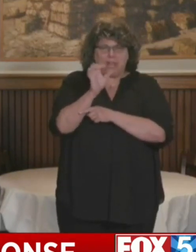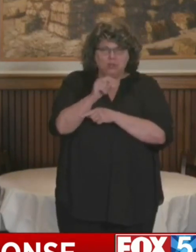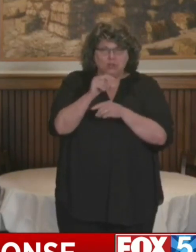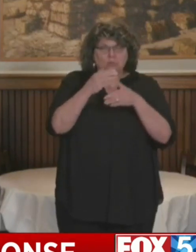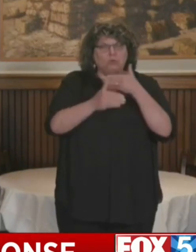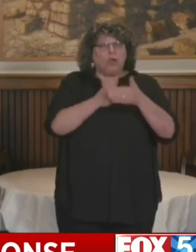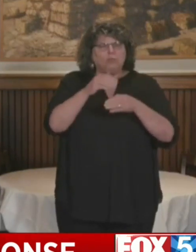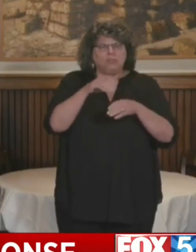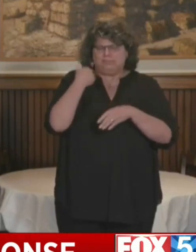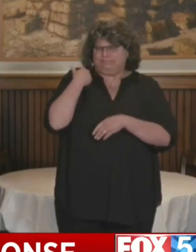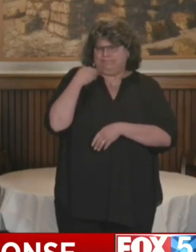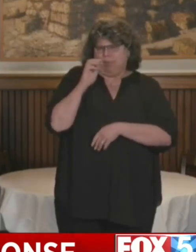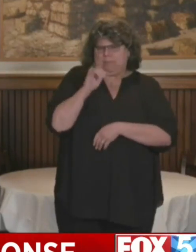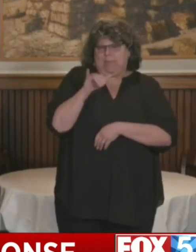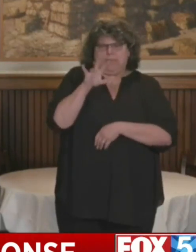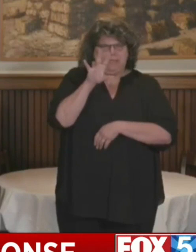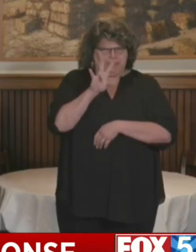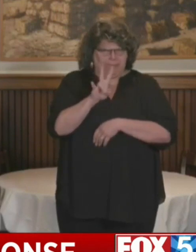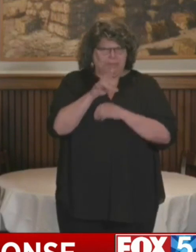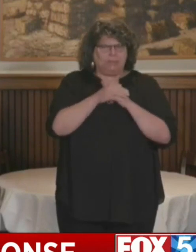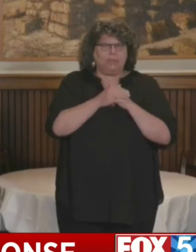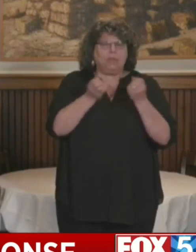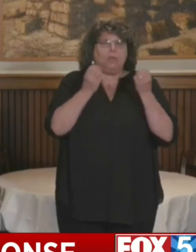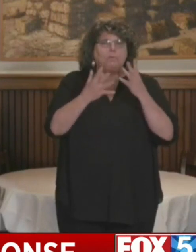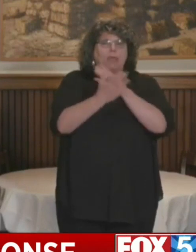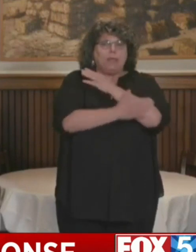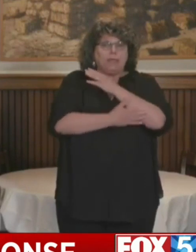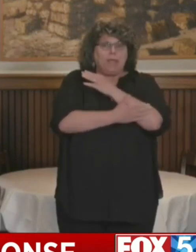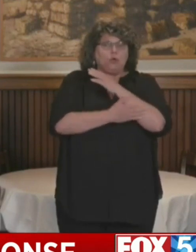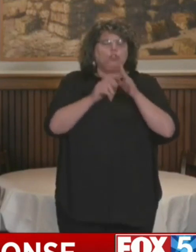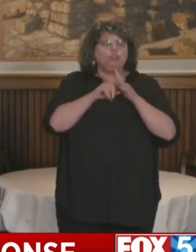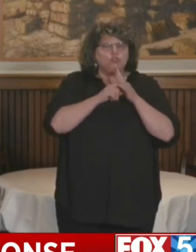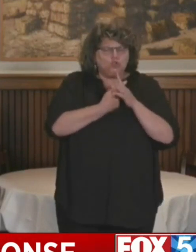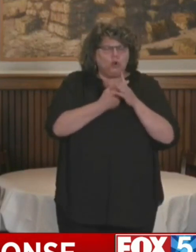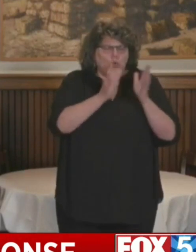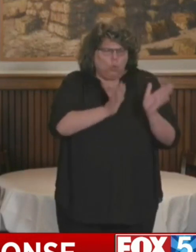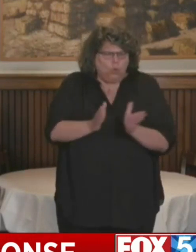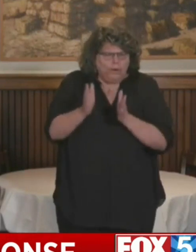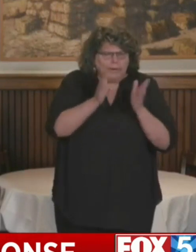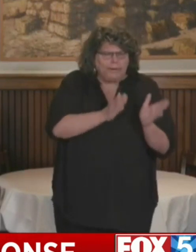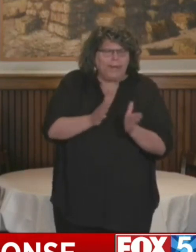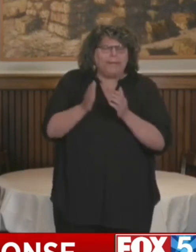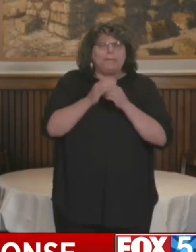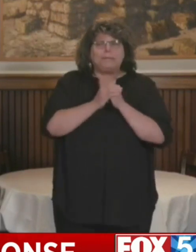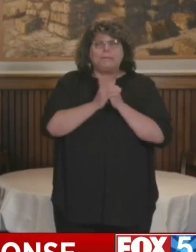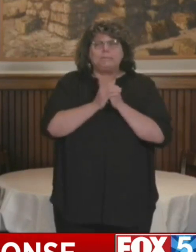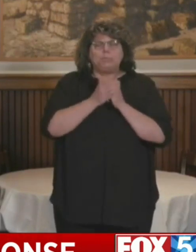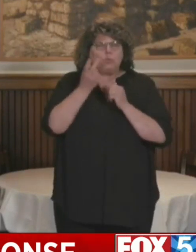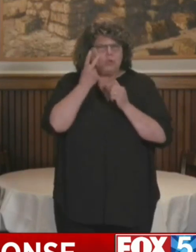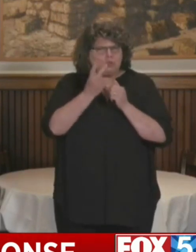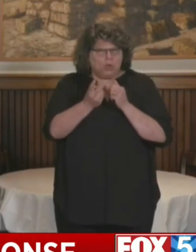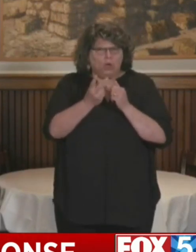SELF ATTESTED WE ANNOUNCED THE SELF AS STATION PROCESS ON MAY